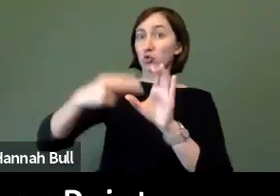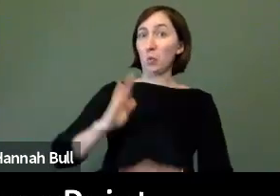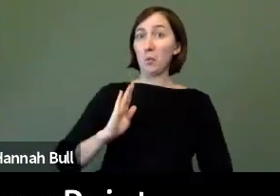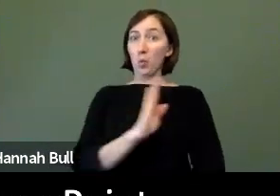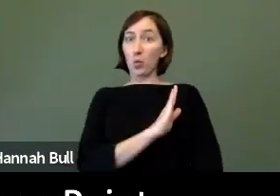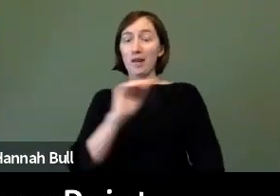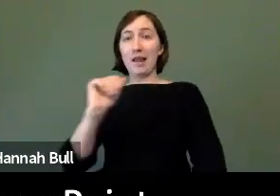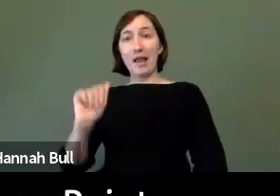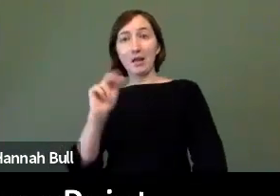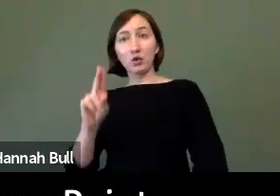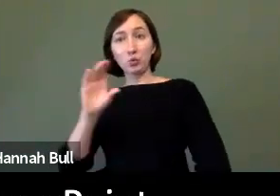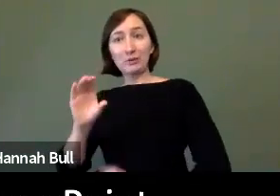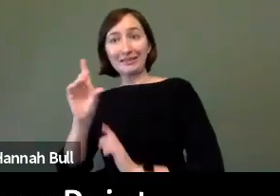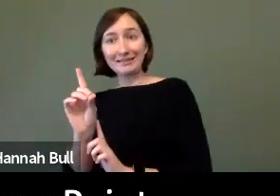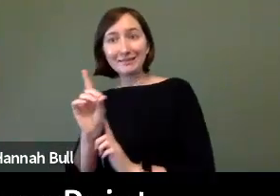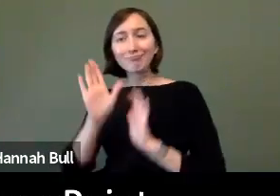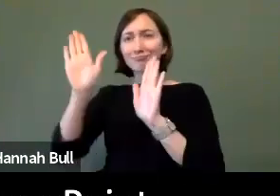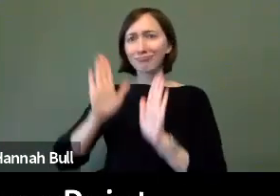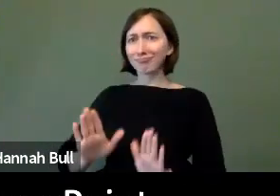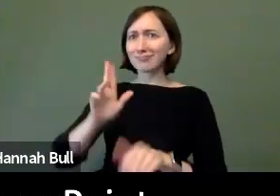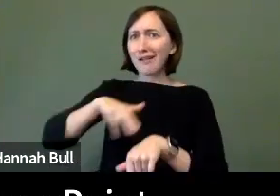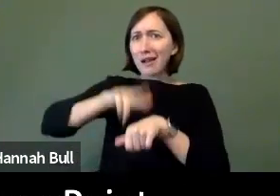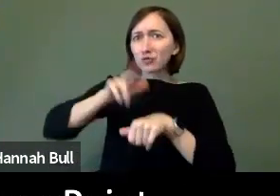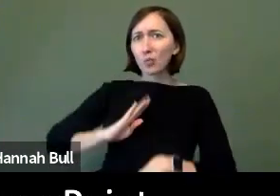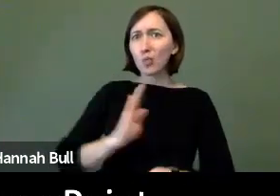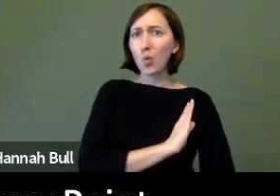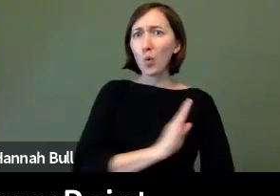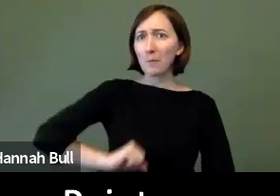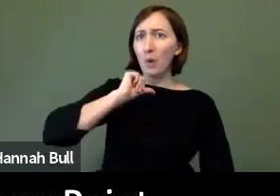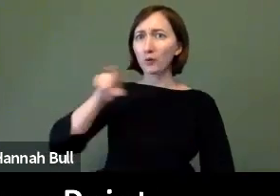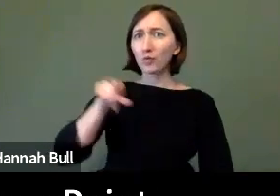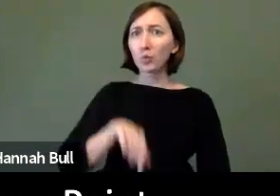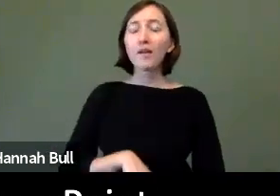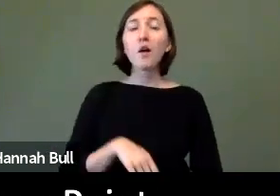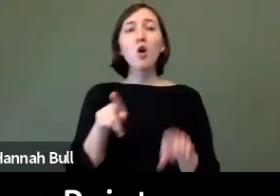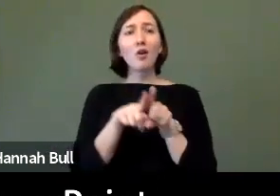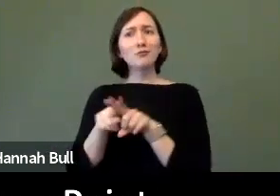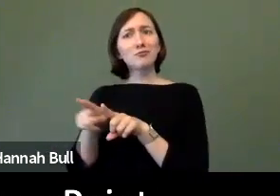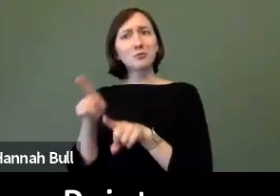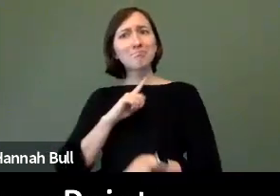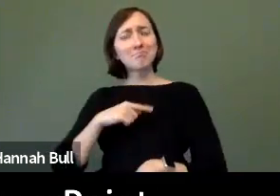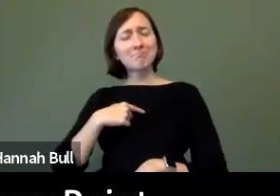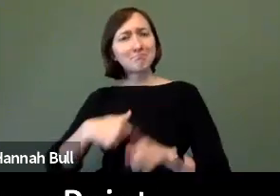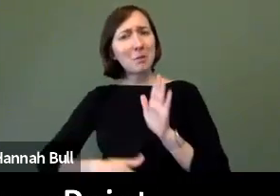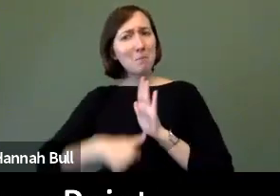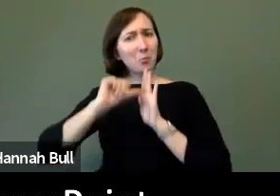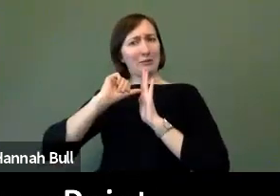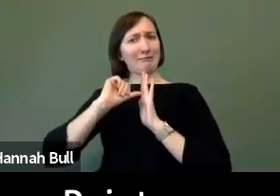on the national board. I'm so impressed with Kate and Susanna and Danny